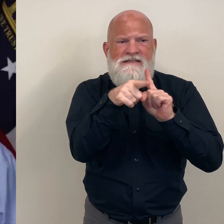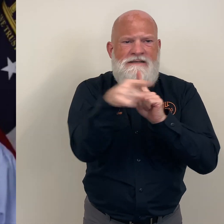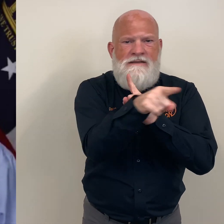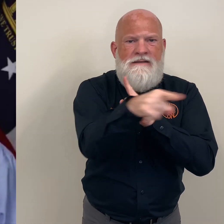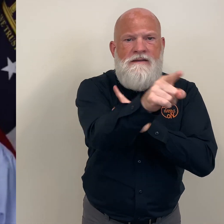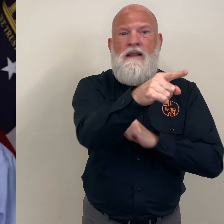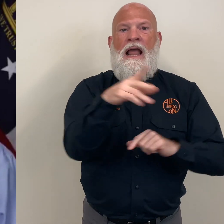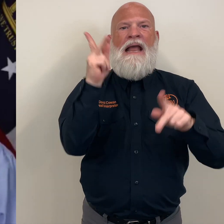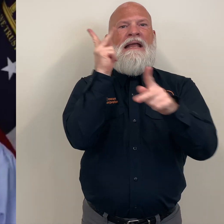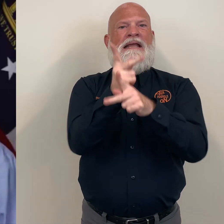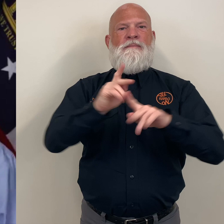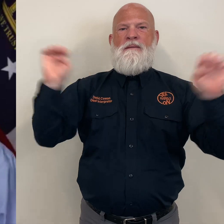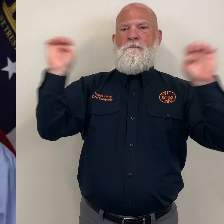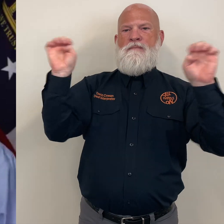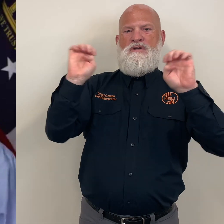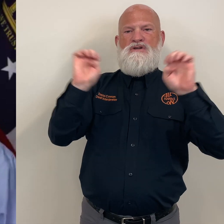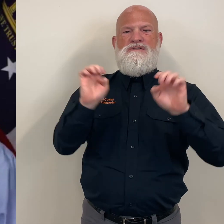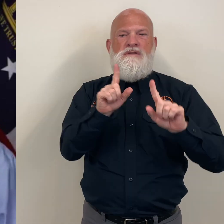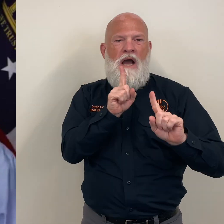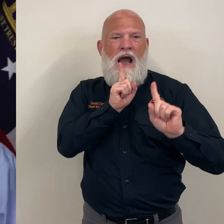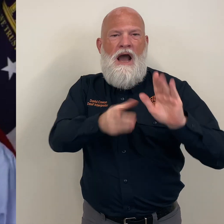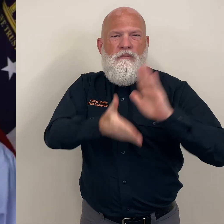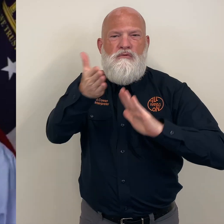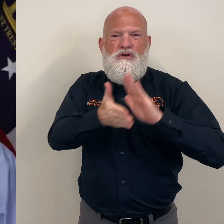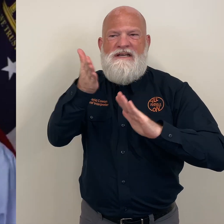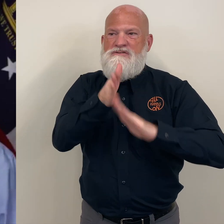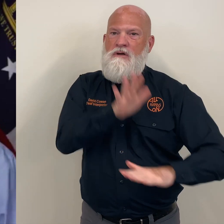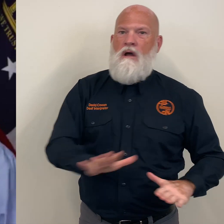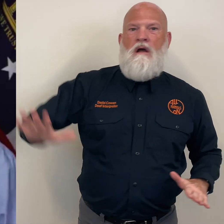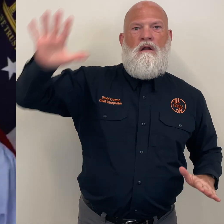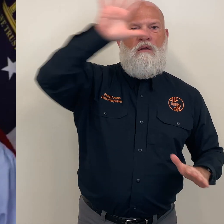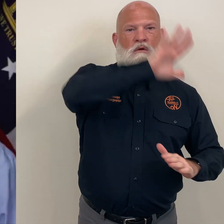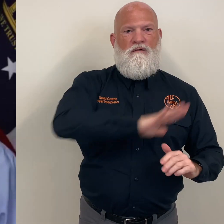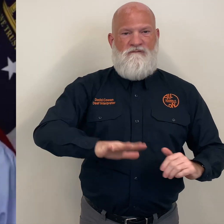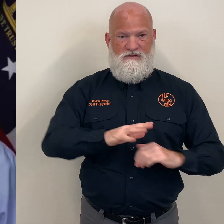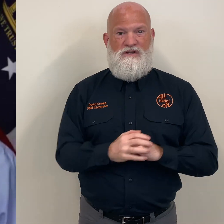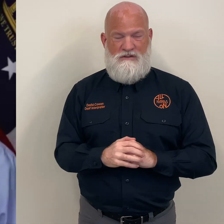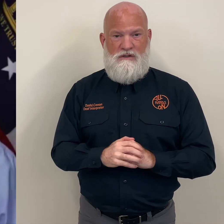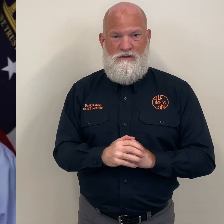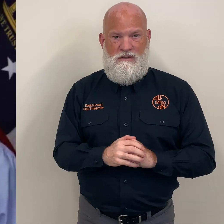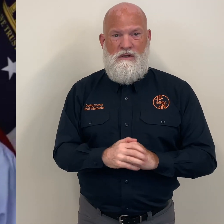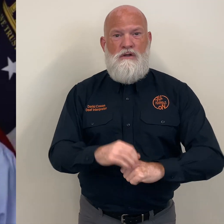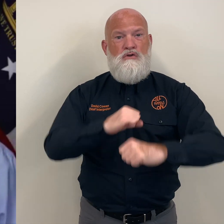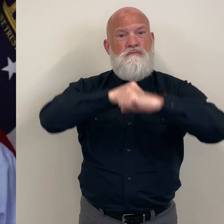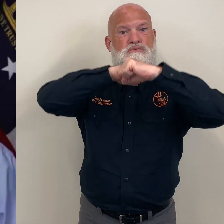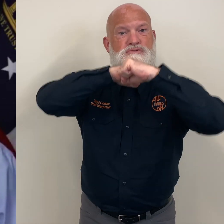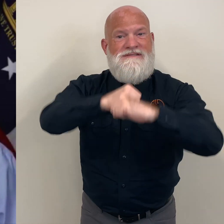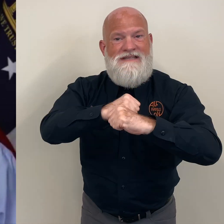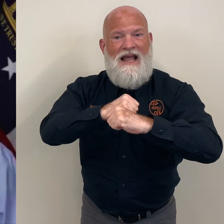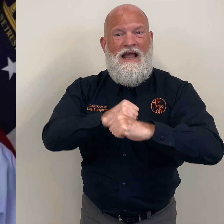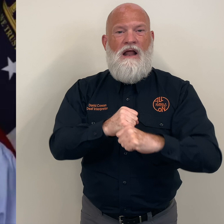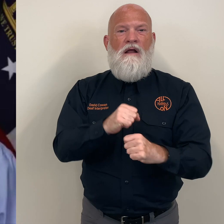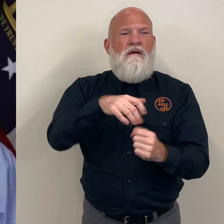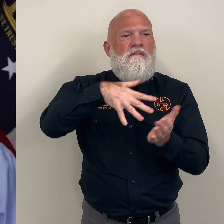response operations in every reason, to protect vulnerable populations I will